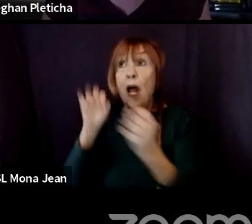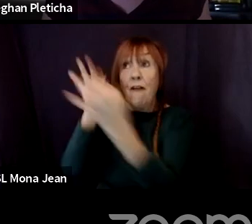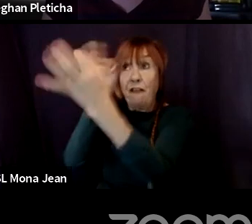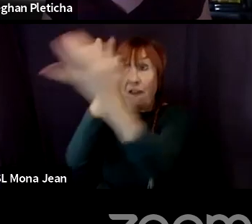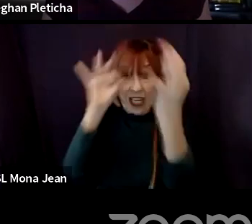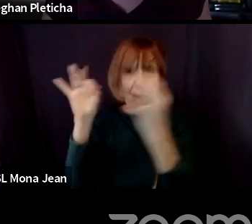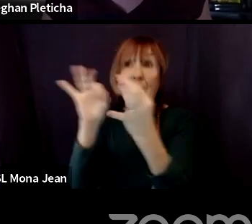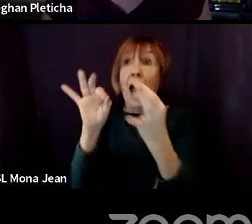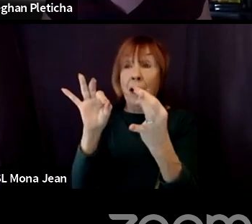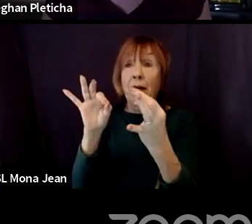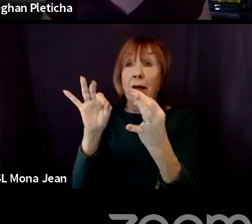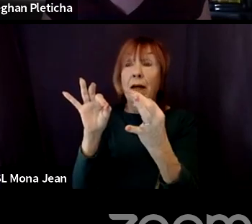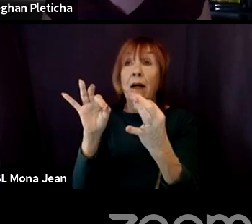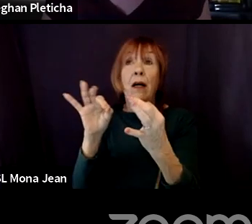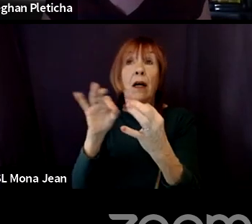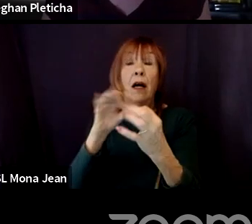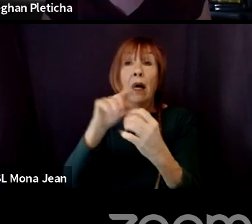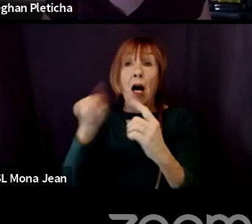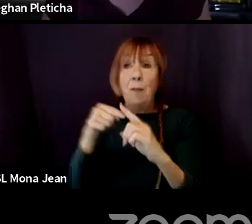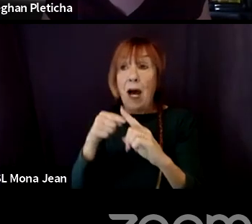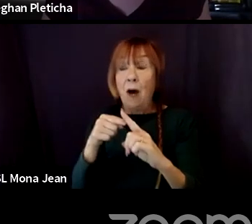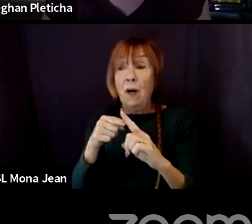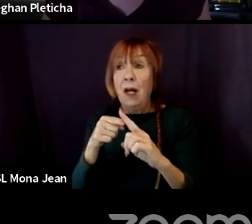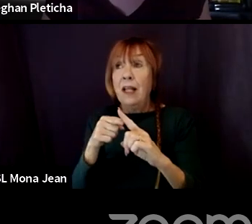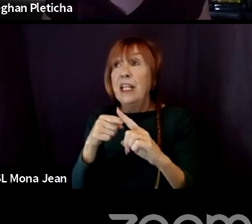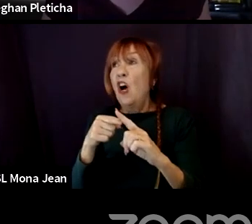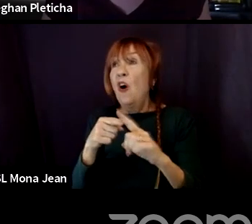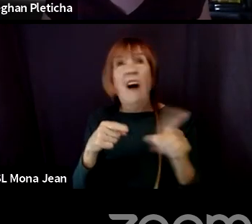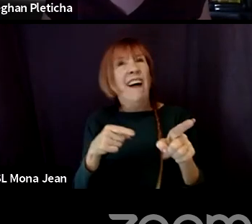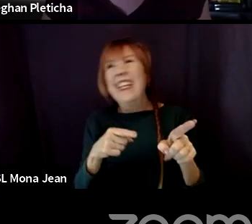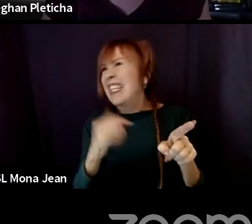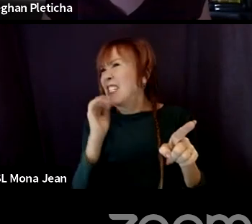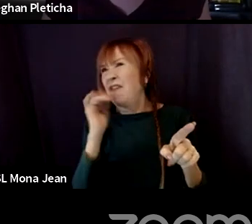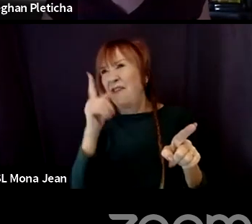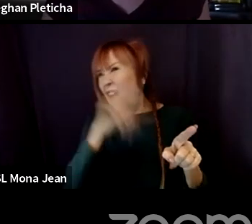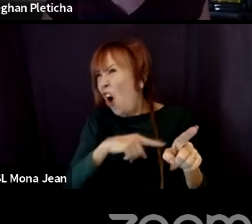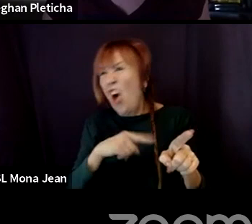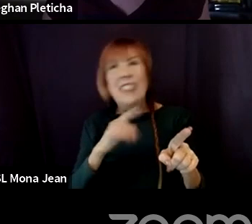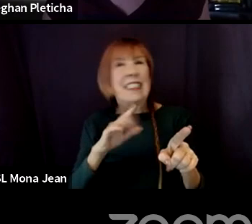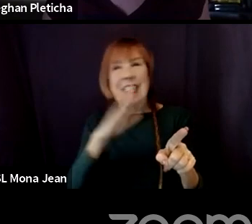about, hey, that wouldn't happen. And I always tried to be I mean, I think my end of the bargain